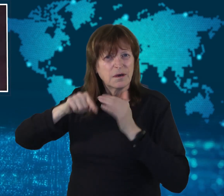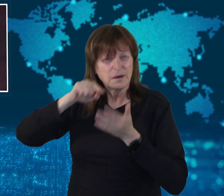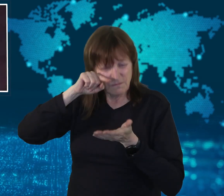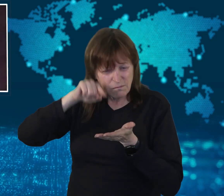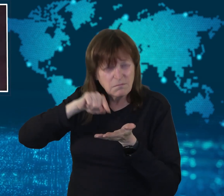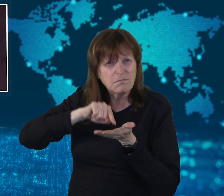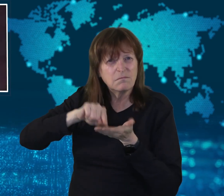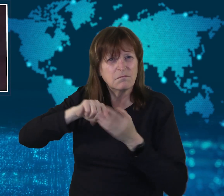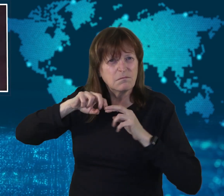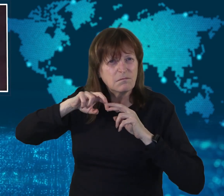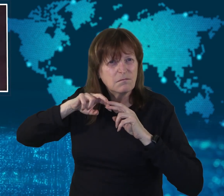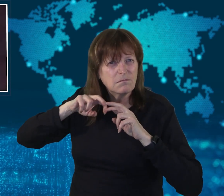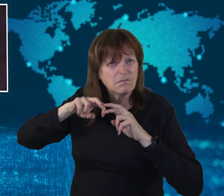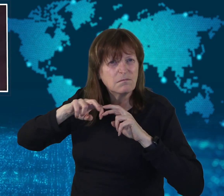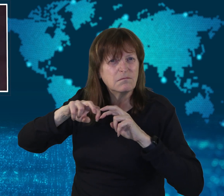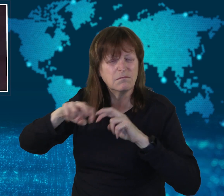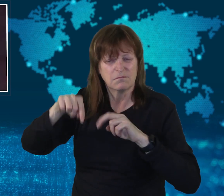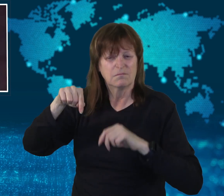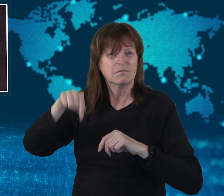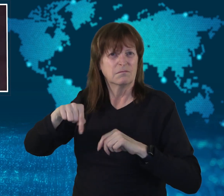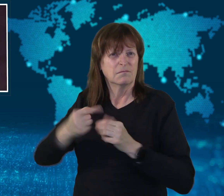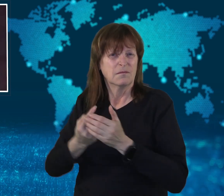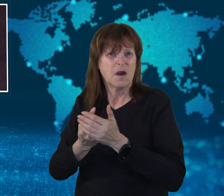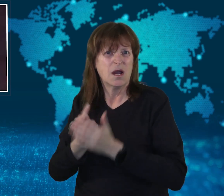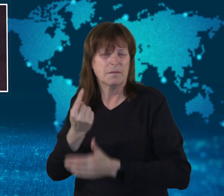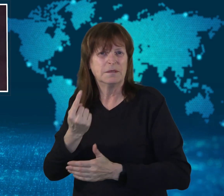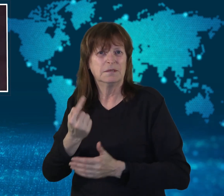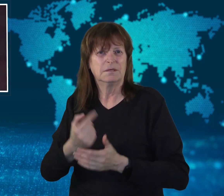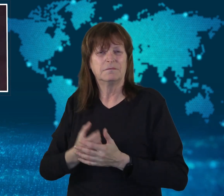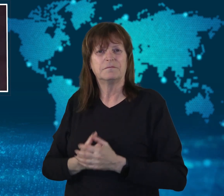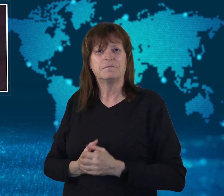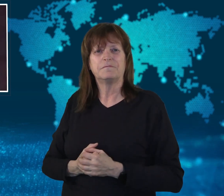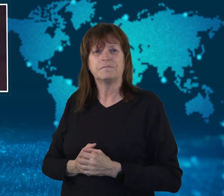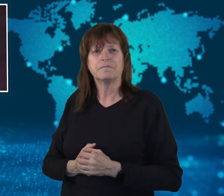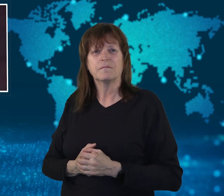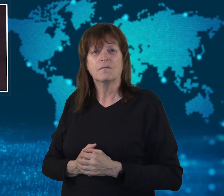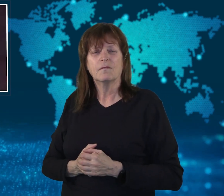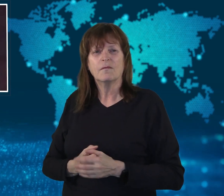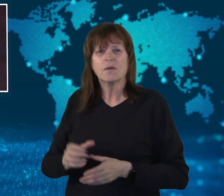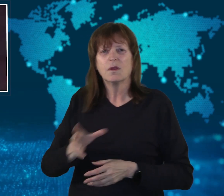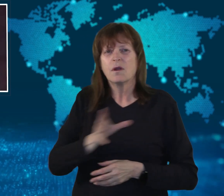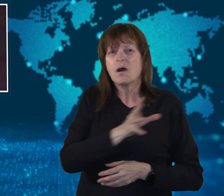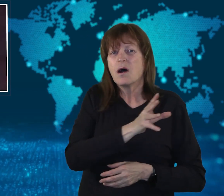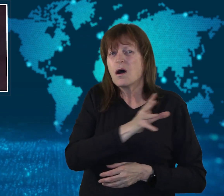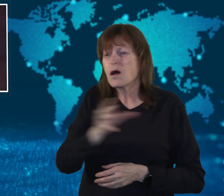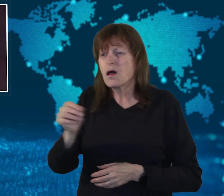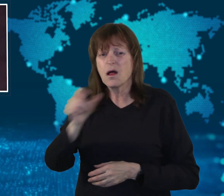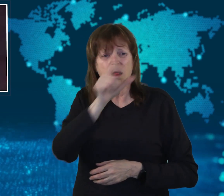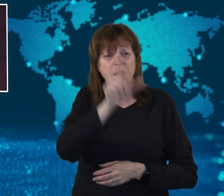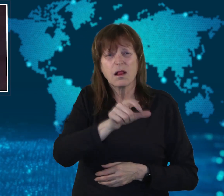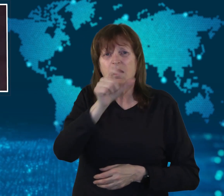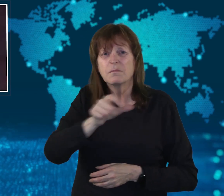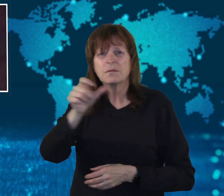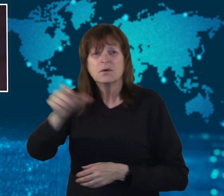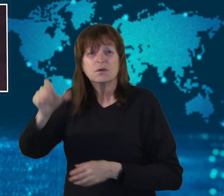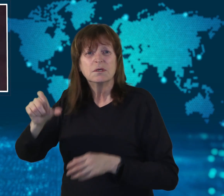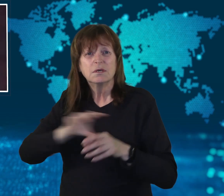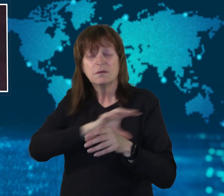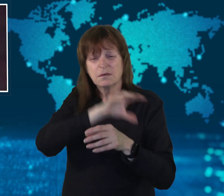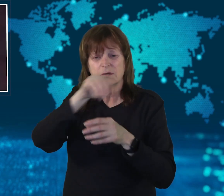There will now be an in-depth investigation into the accident.